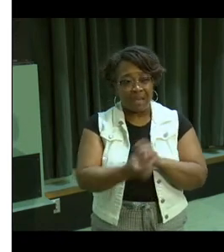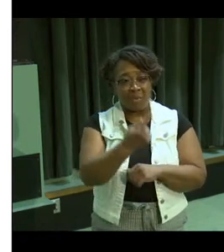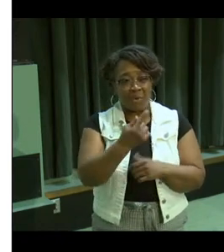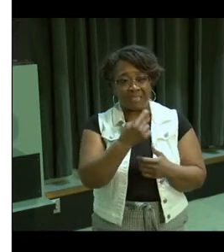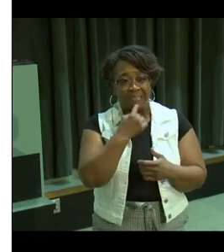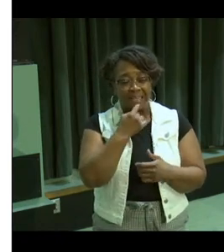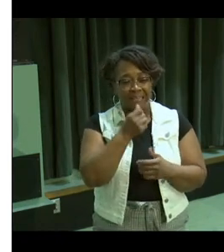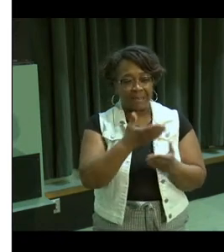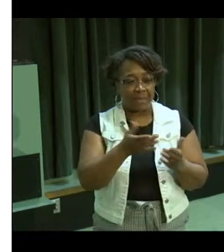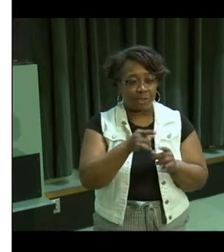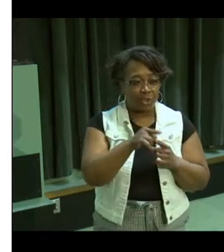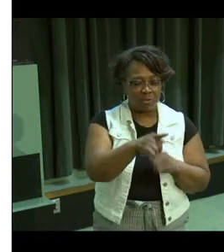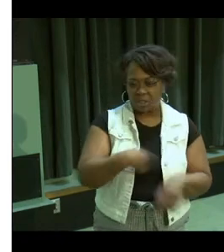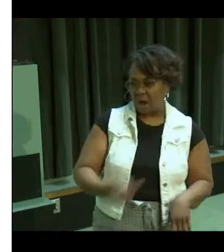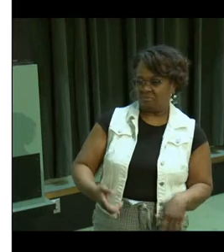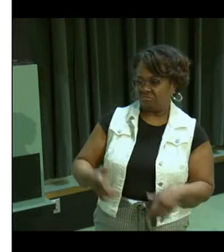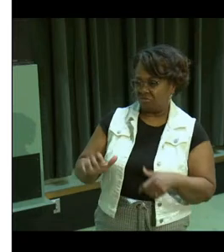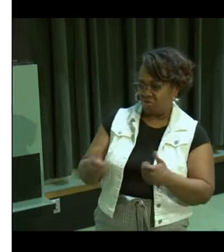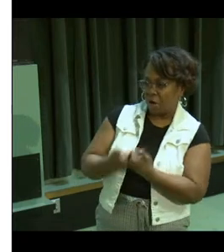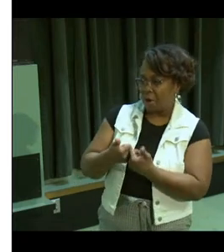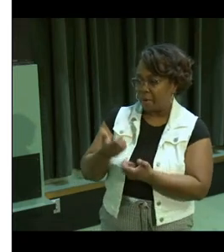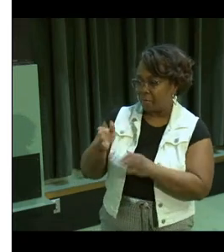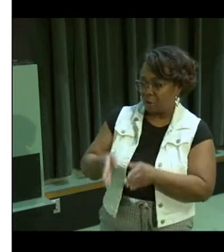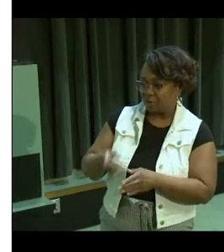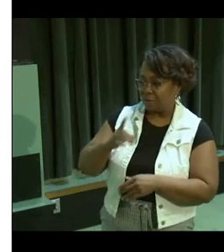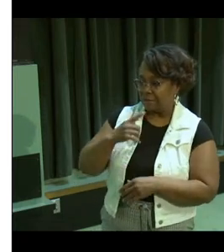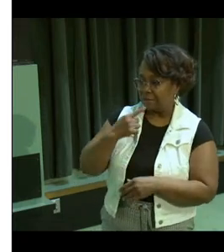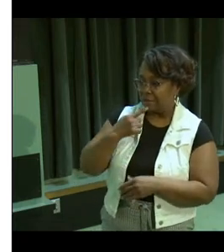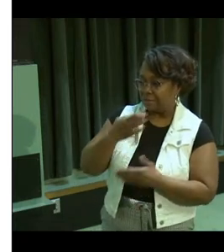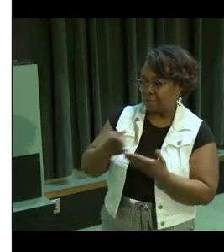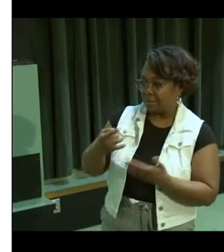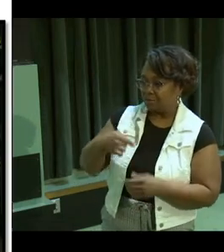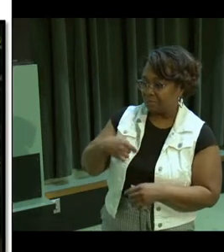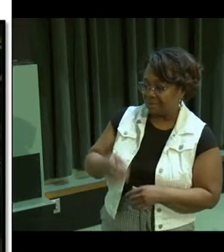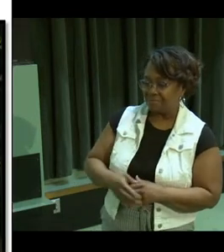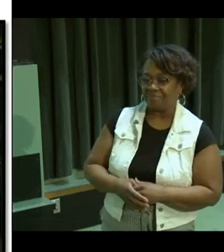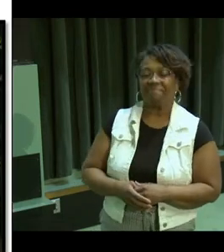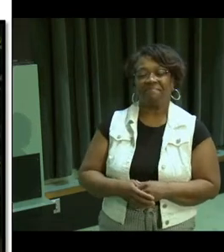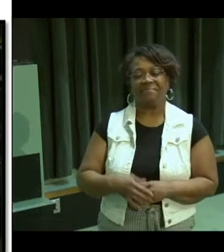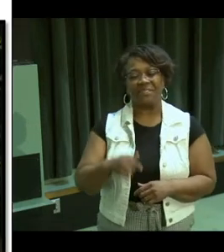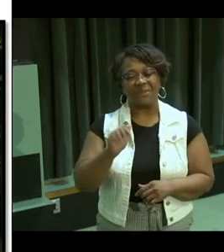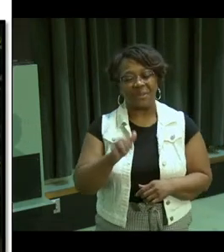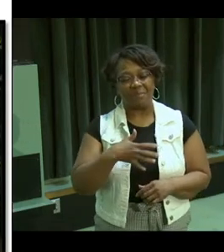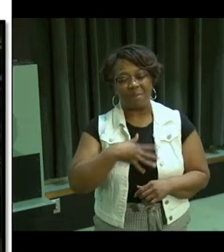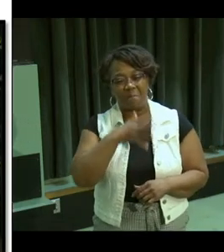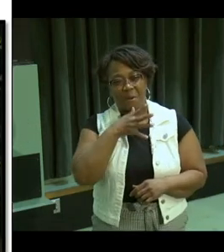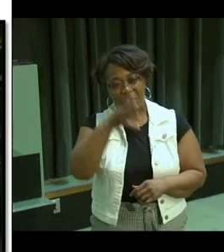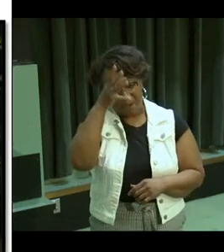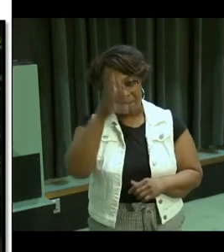say something to me. I was like,